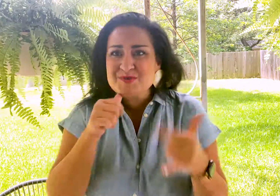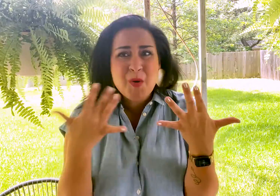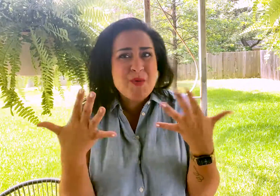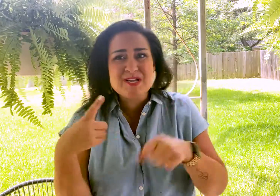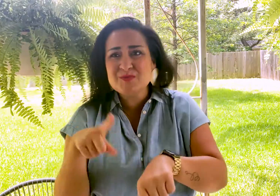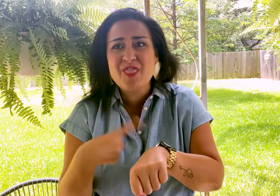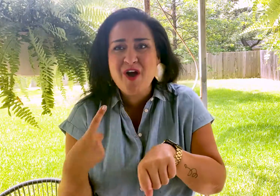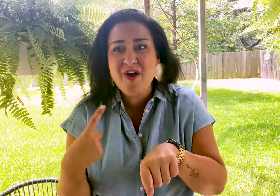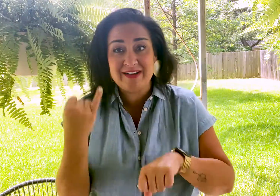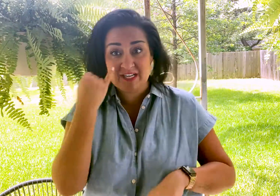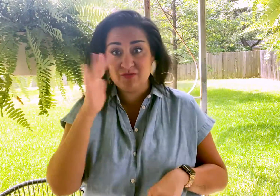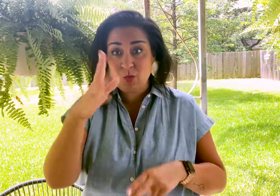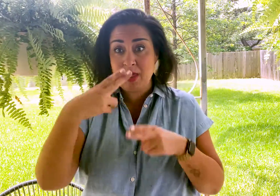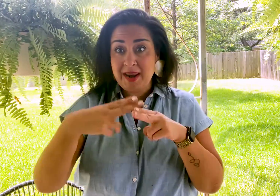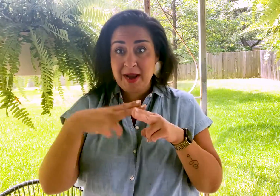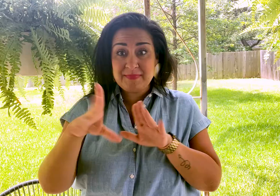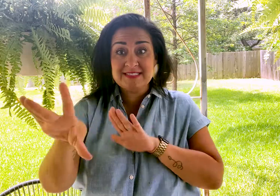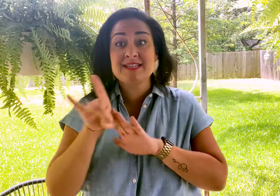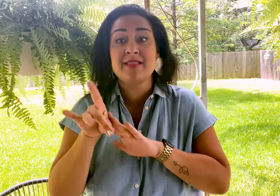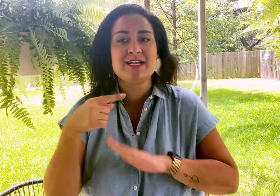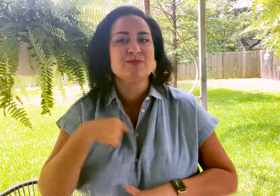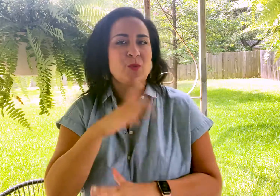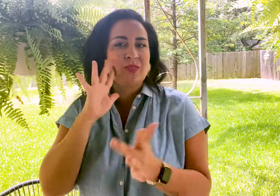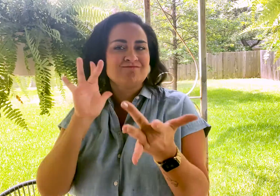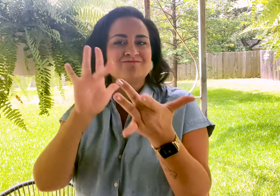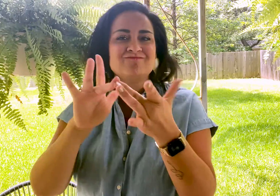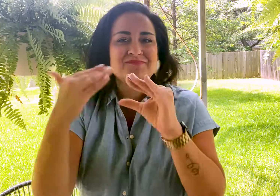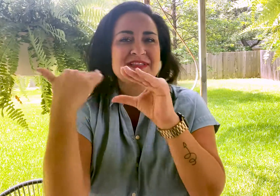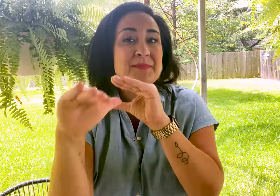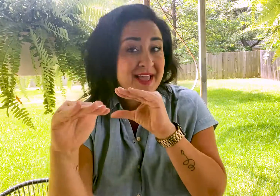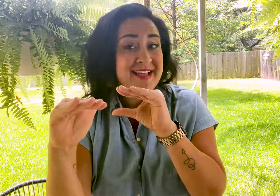Don’t wait too long! Winners will be contacted via email.